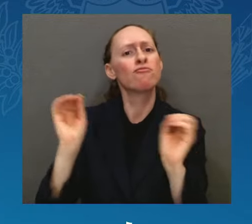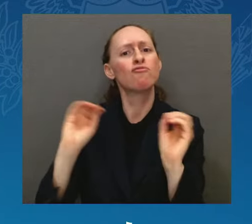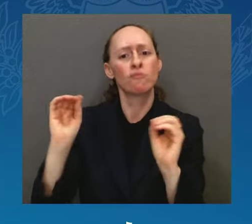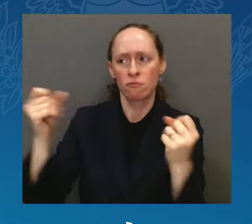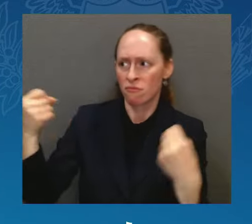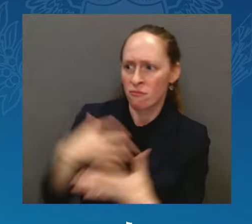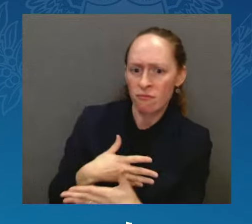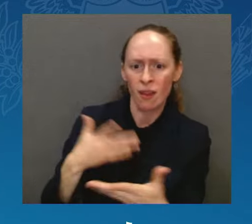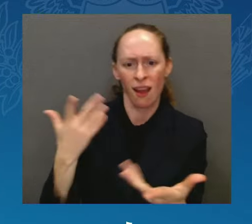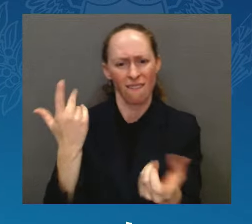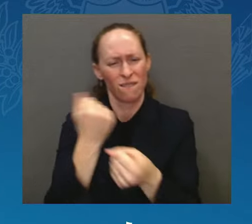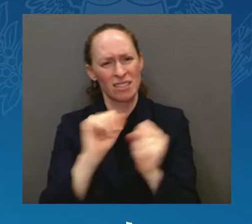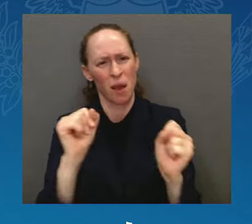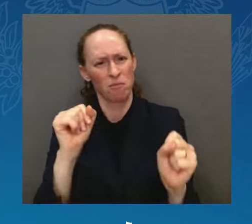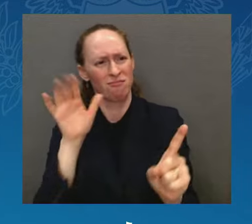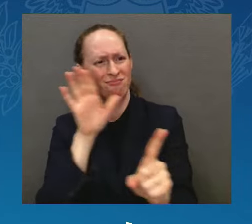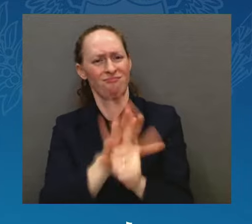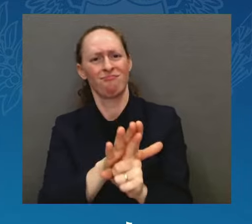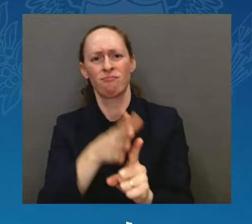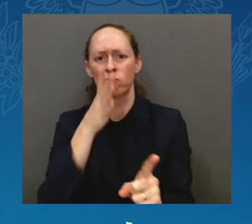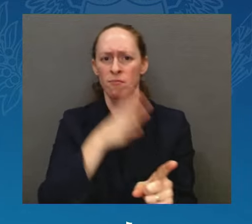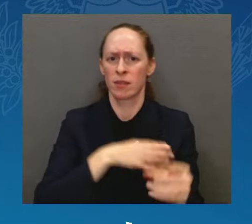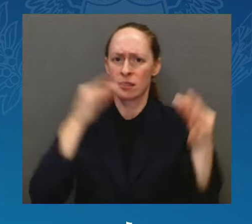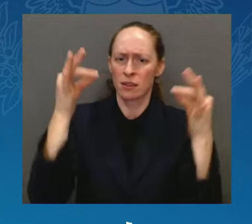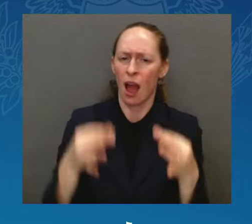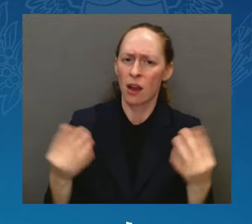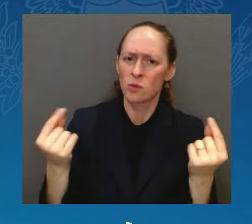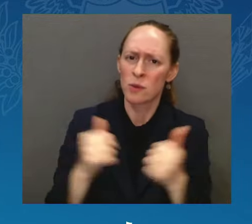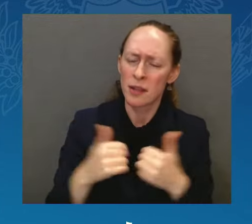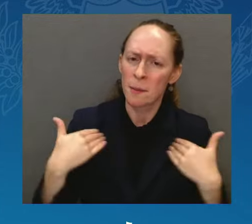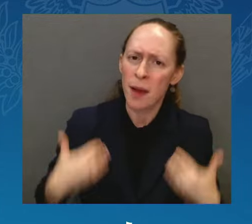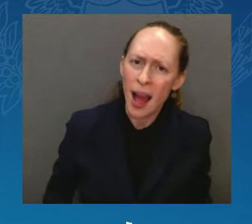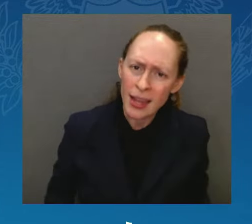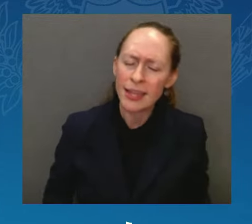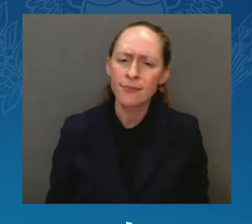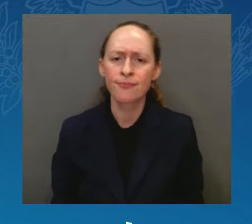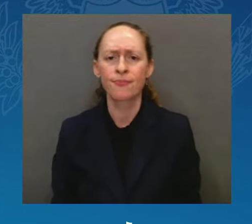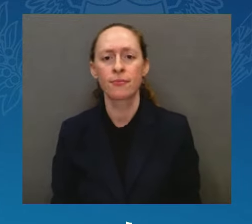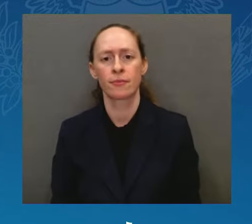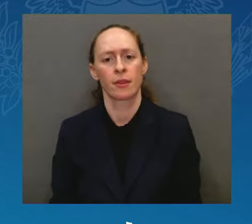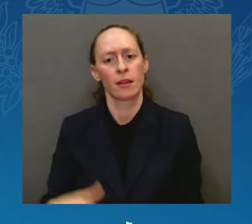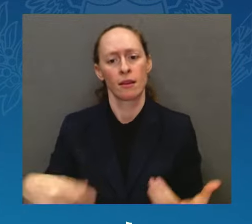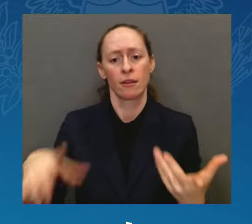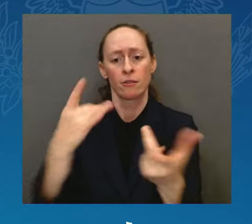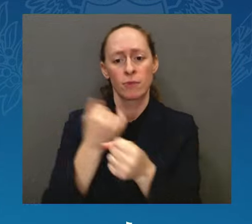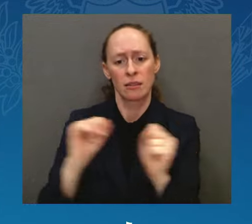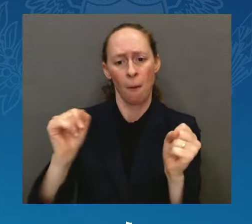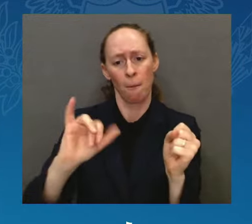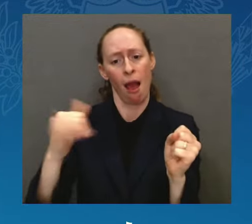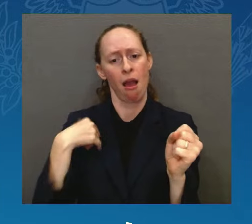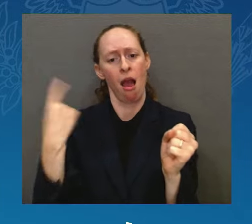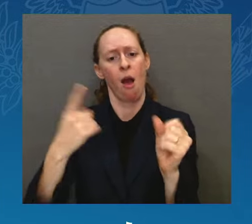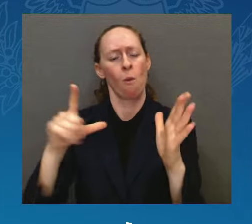and the freedom, as I like to say, to just be.